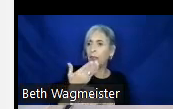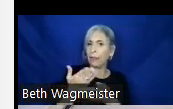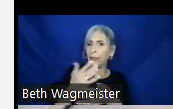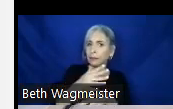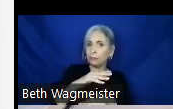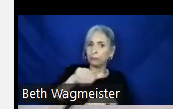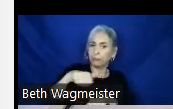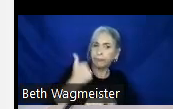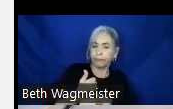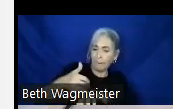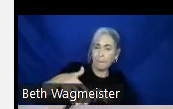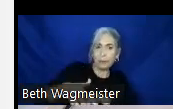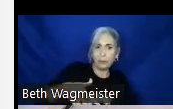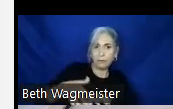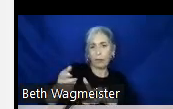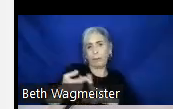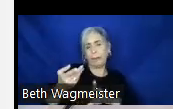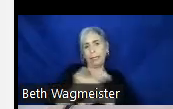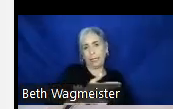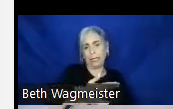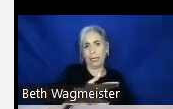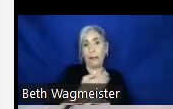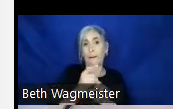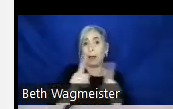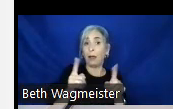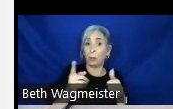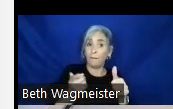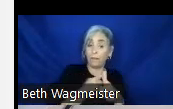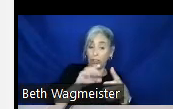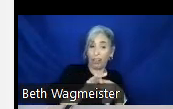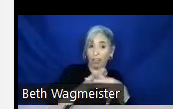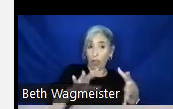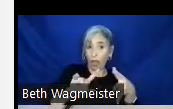It came with a lot of accessibility problems when it was launched. I believe there is still